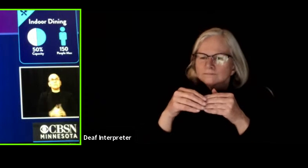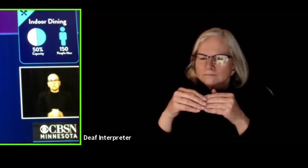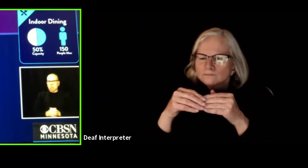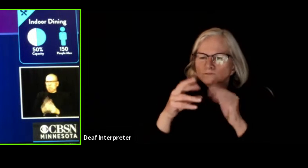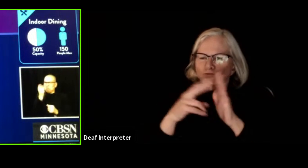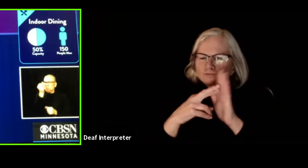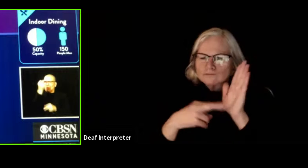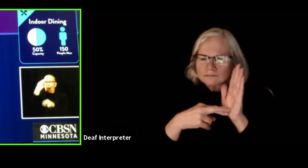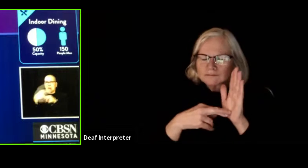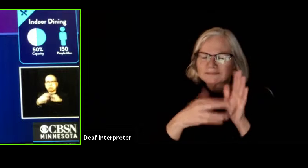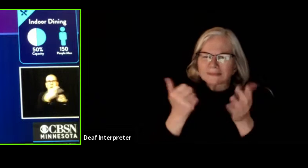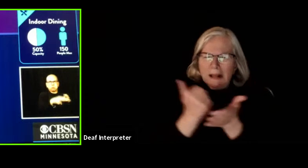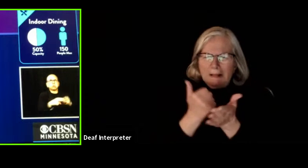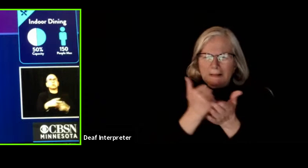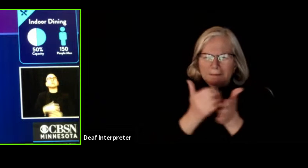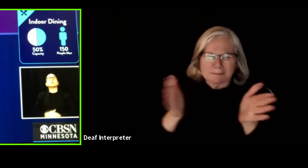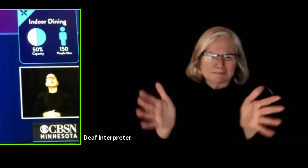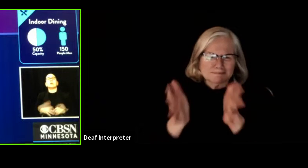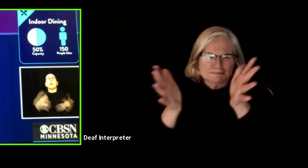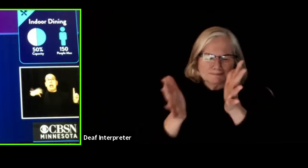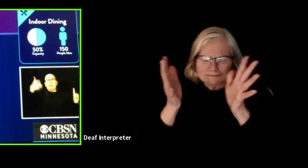AN EXPERT ON THIS, ALL THIS INFORMATION WILL BE ONLINE.